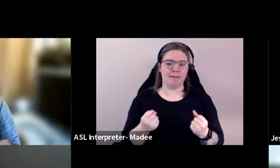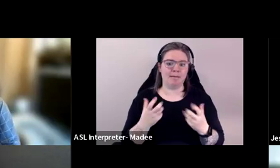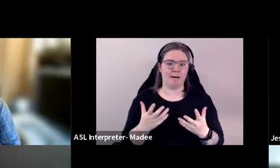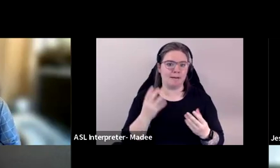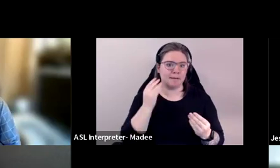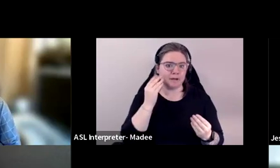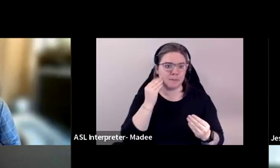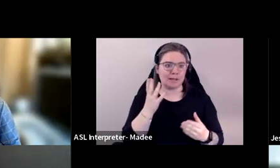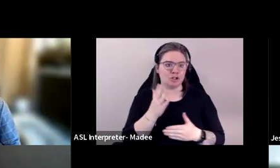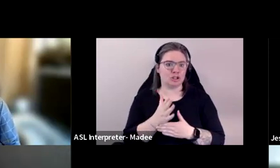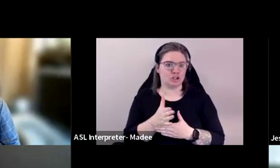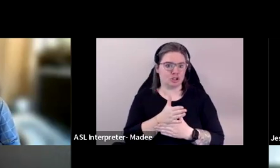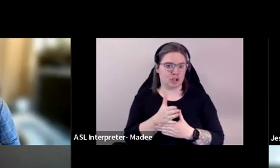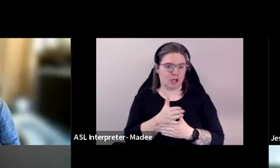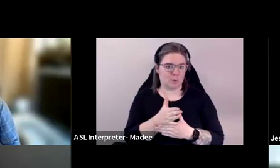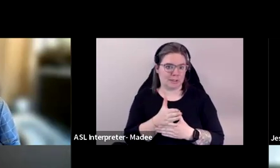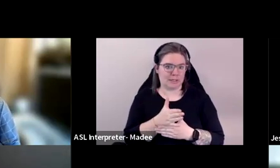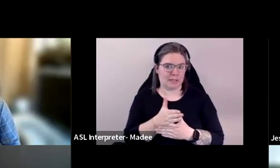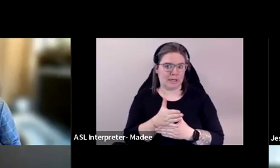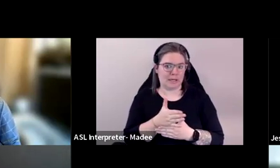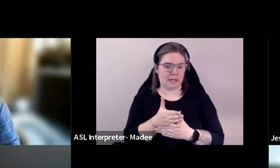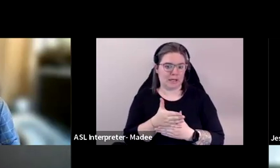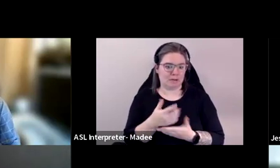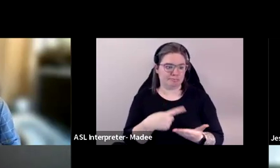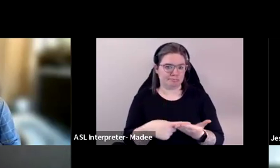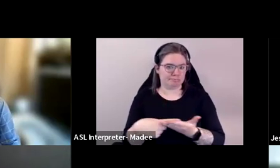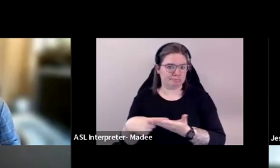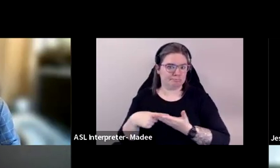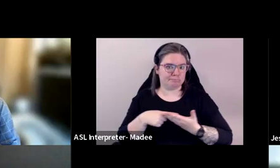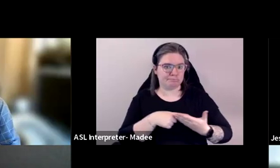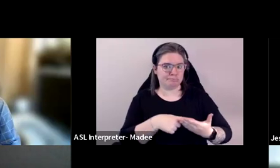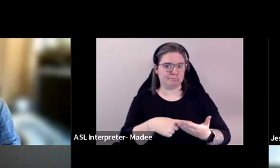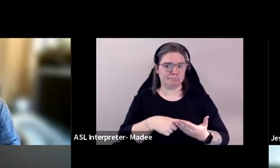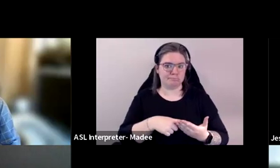Don Dew: sharing, I think, amongst us. And I think that's 1 thing we have to keep up.